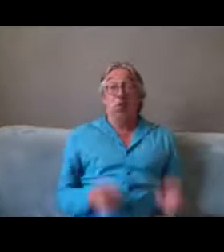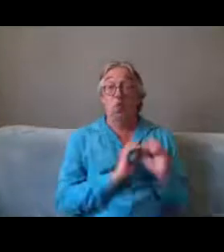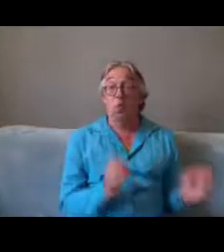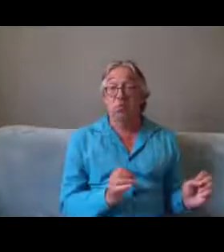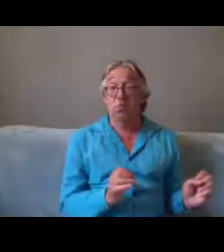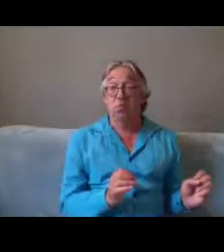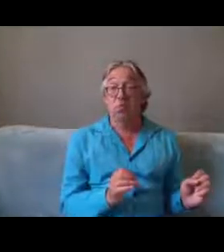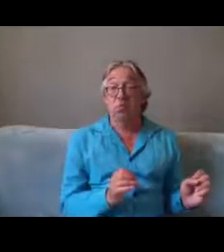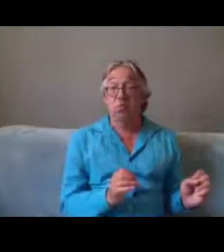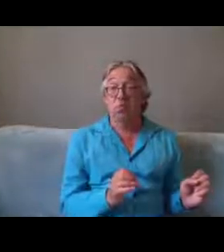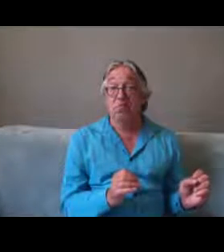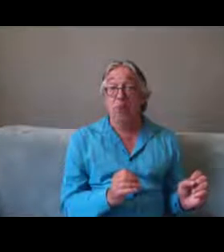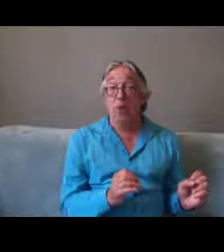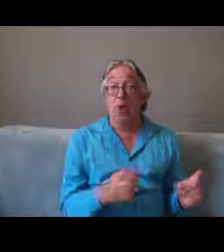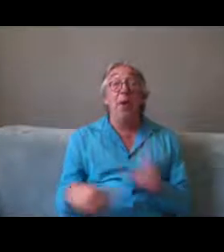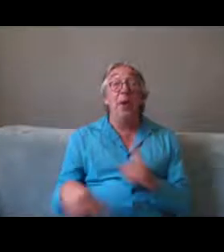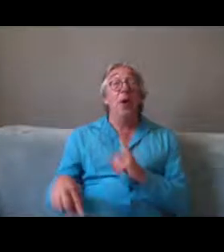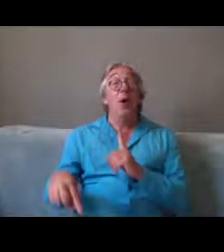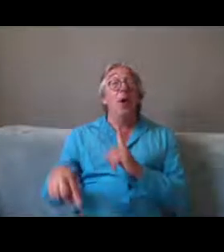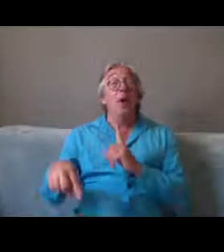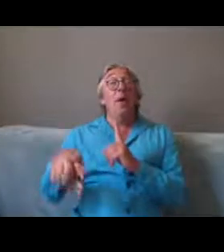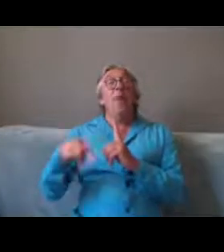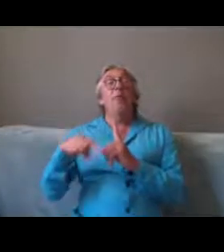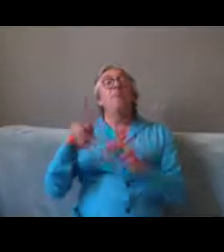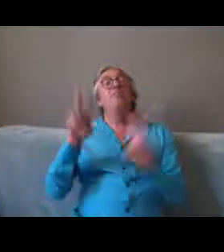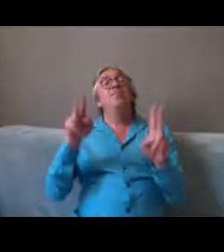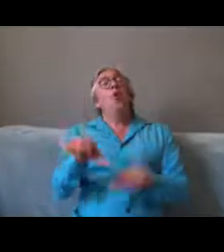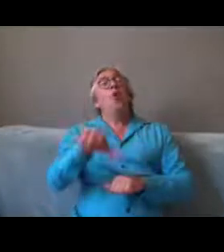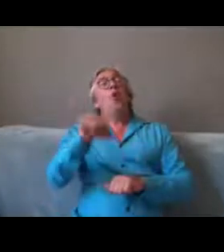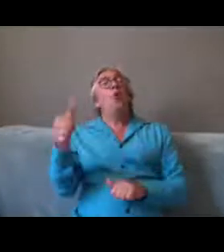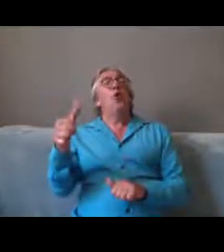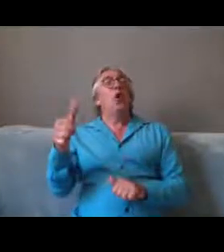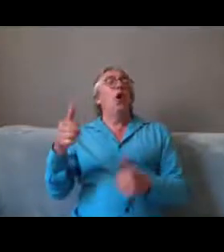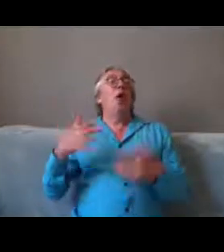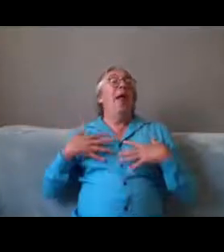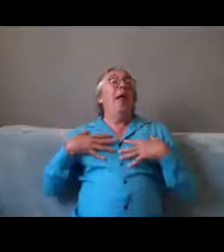And the same trying to bridge links with other policies and other DG's